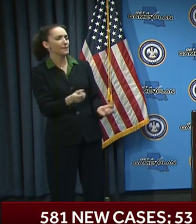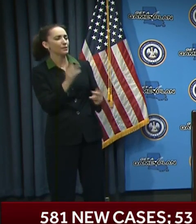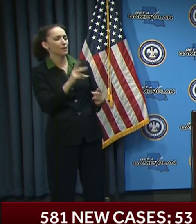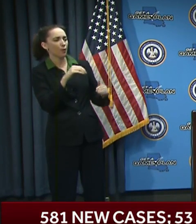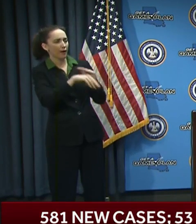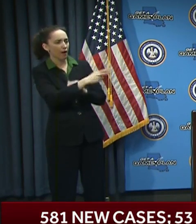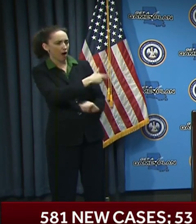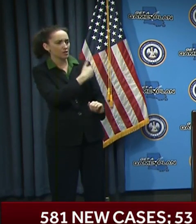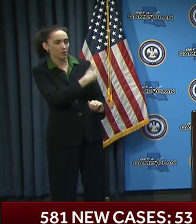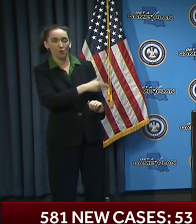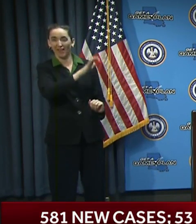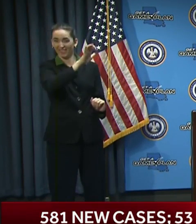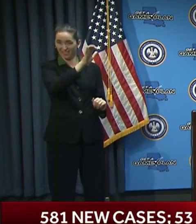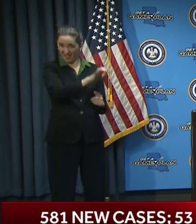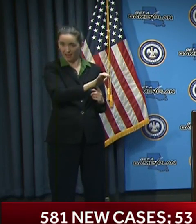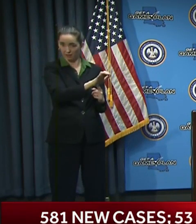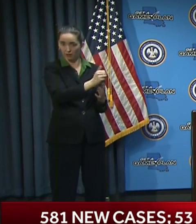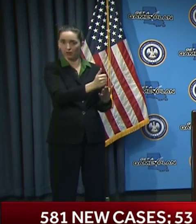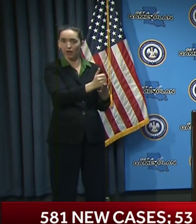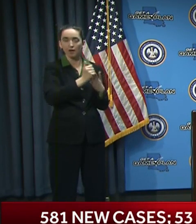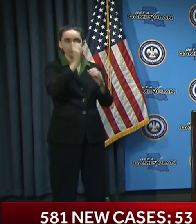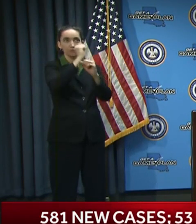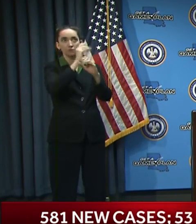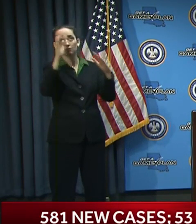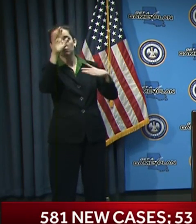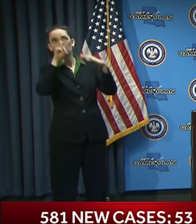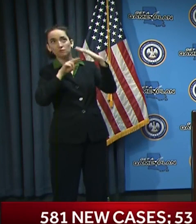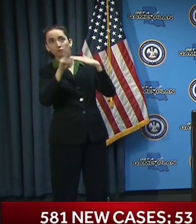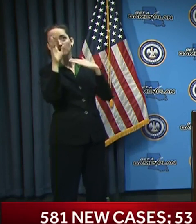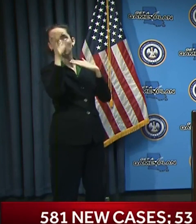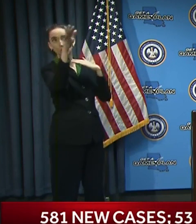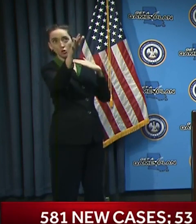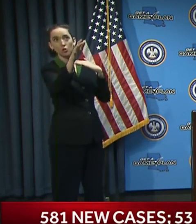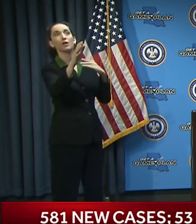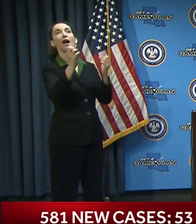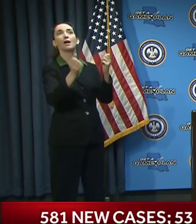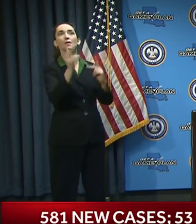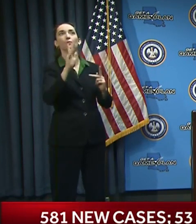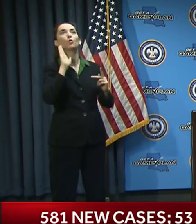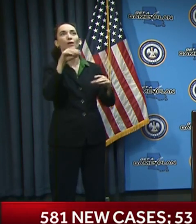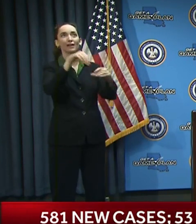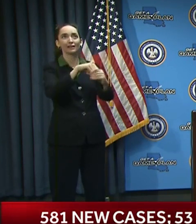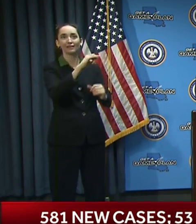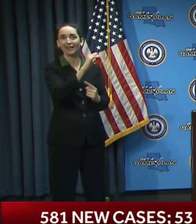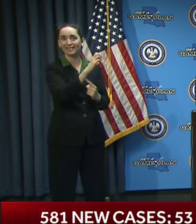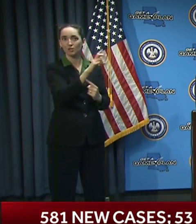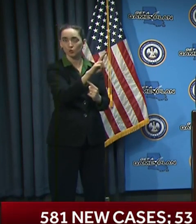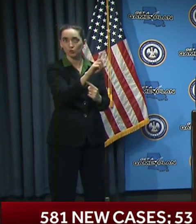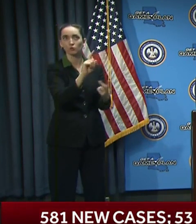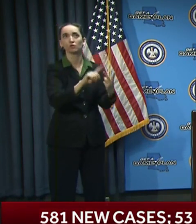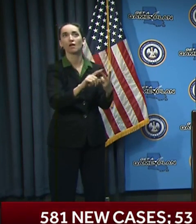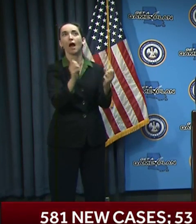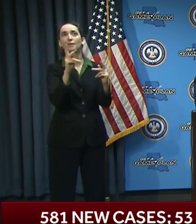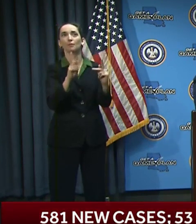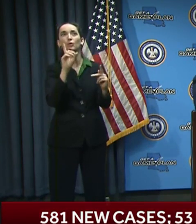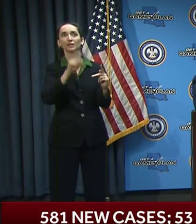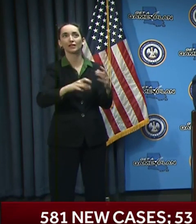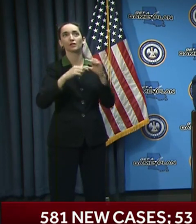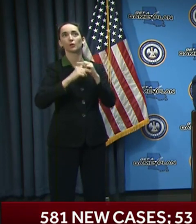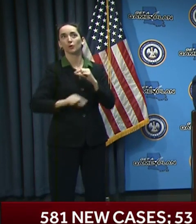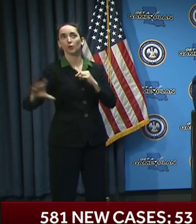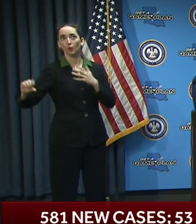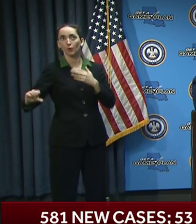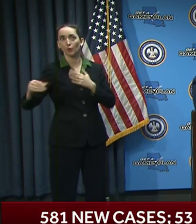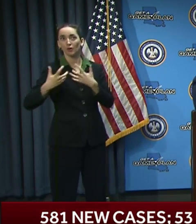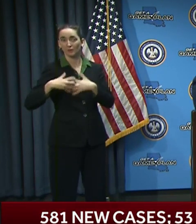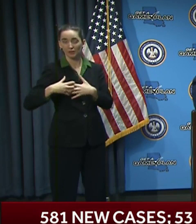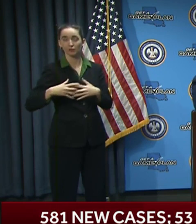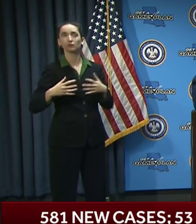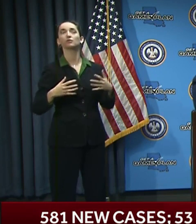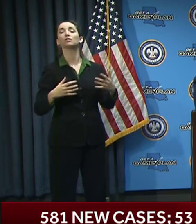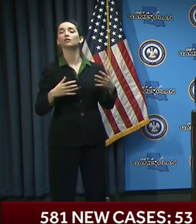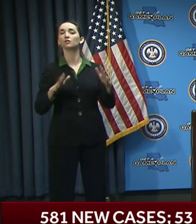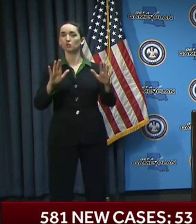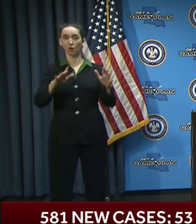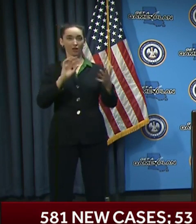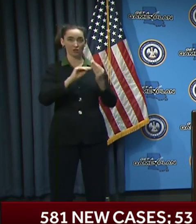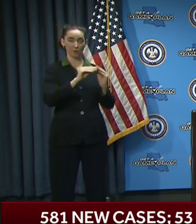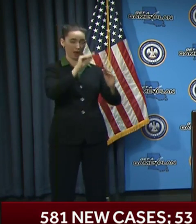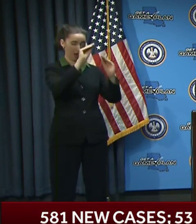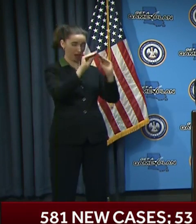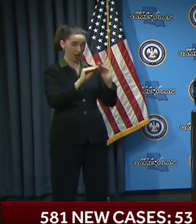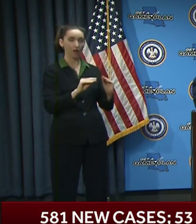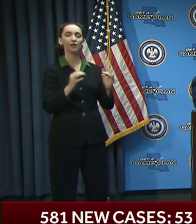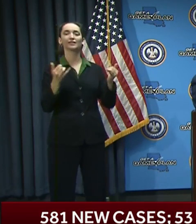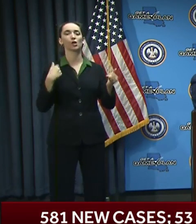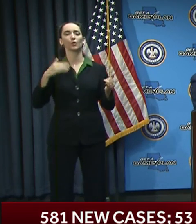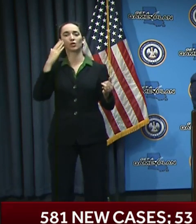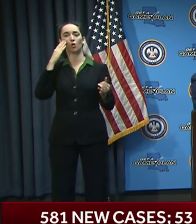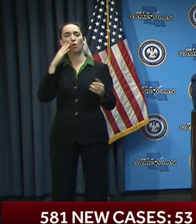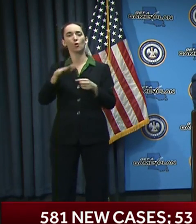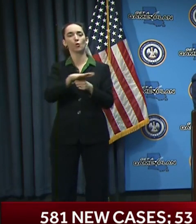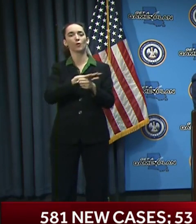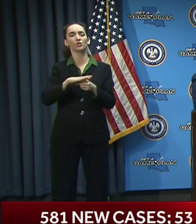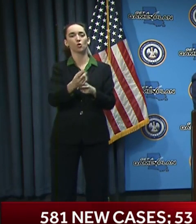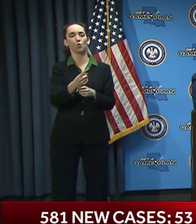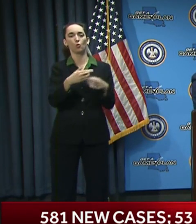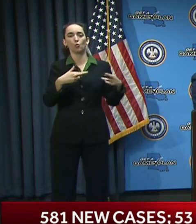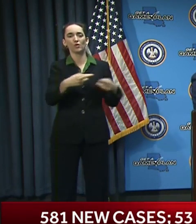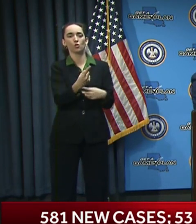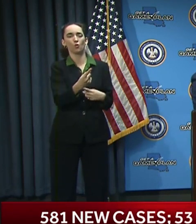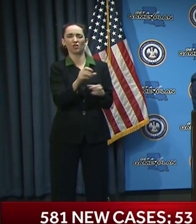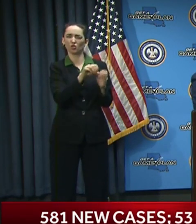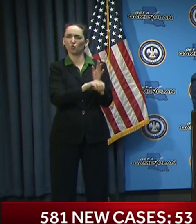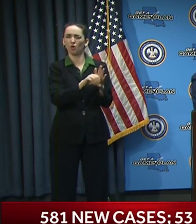BUT HOSPITALIZATIONS CAN TELL YOU AND WIT HOSPITALIZATIONS WE CAN WE CAN MODEL ON ICU UTILIZATION AND BENT UTILIZATION AS WELL AND WHEN YOU PUT ALL THOSE THINGS TOGETHER, WE KNOW